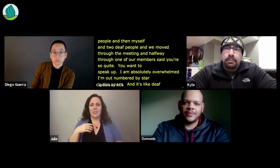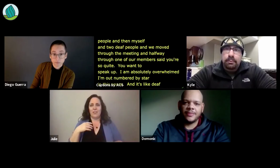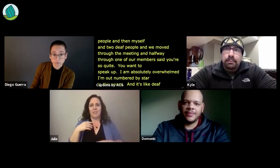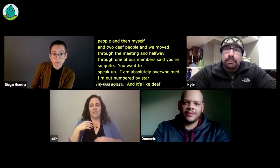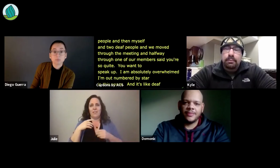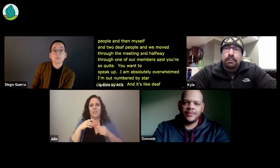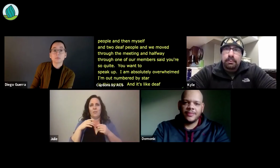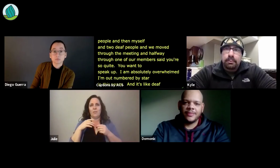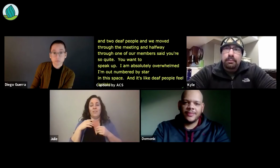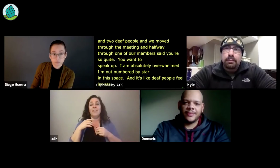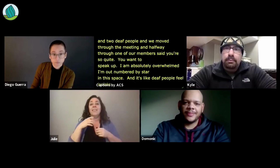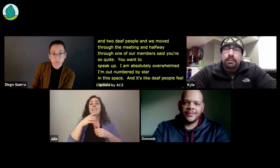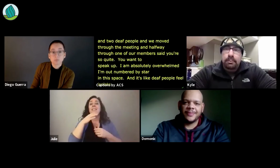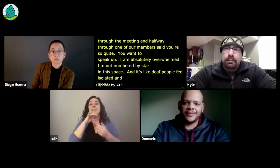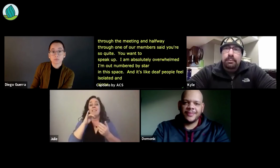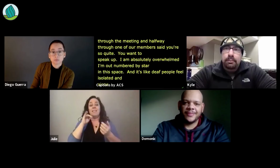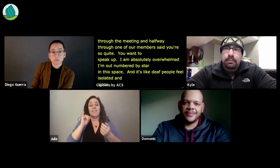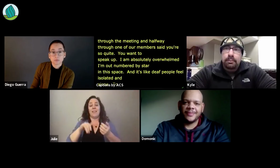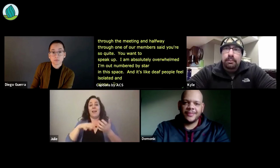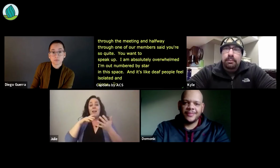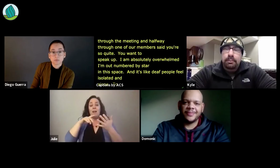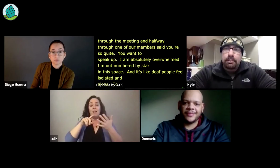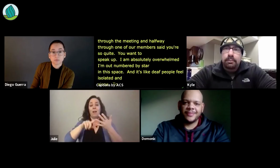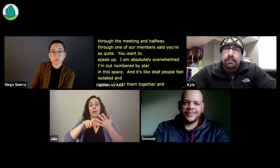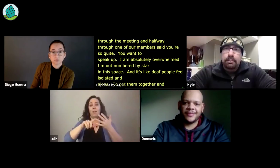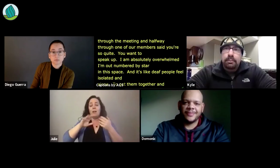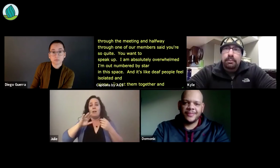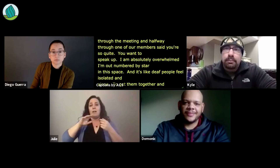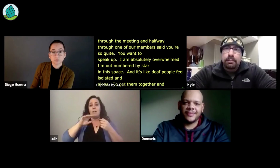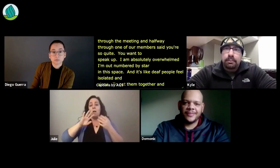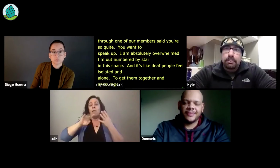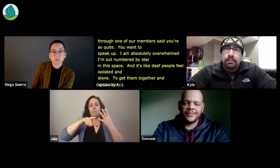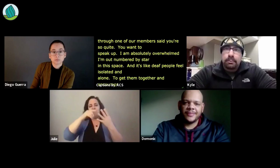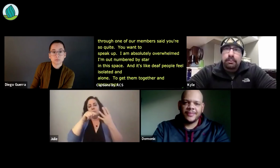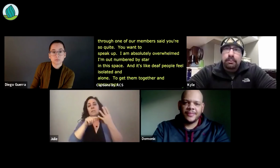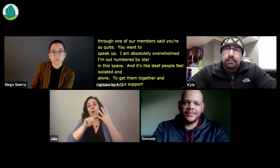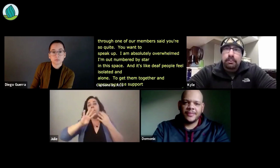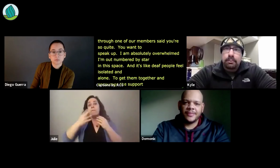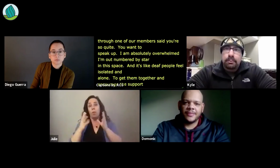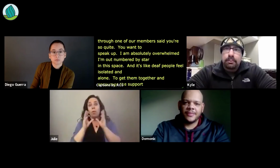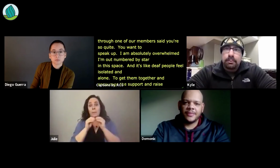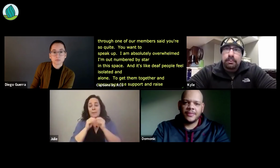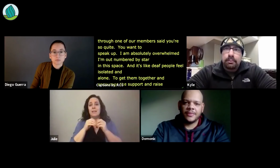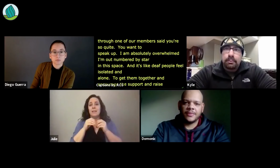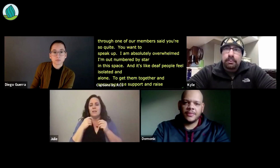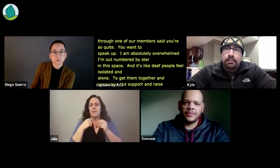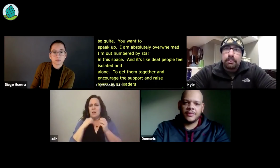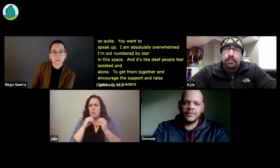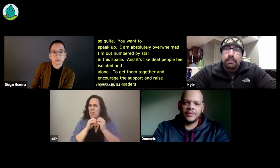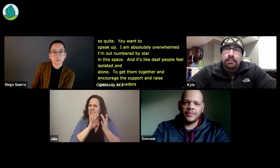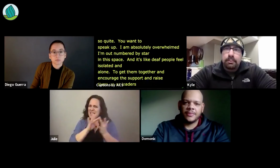and raise them up as leaders was amazing and something that we really learned. And then in the fourth meeting, it